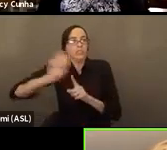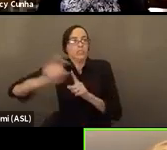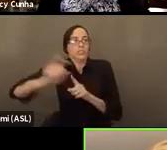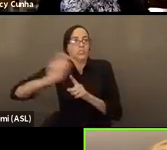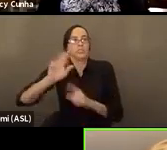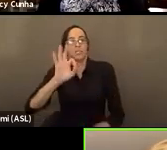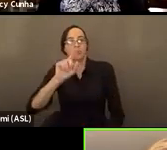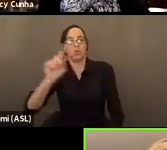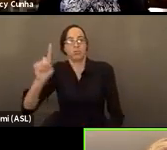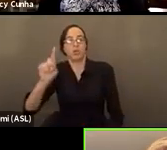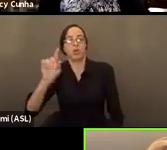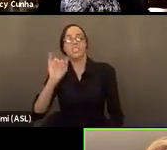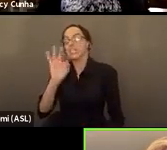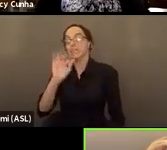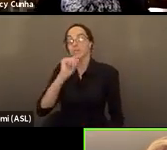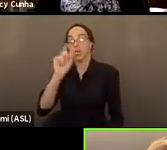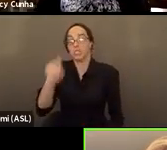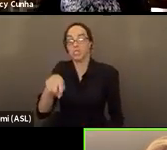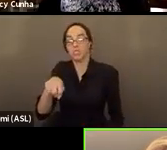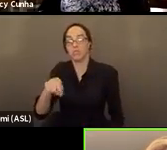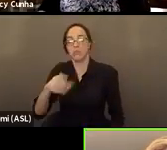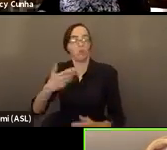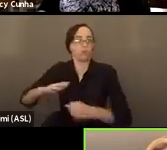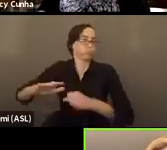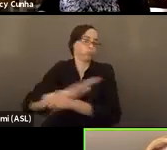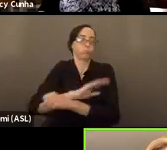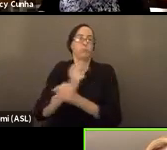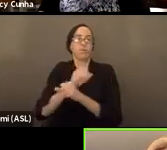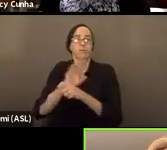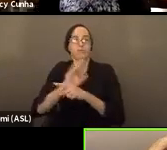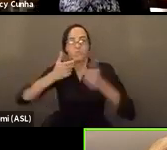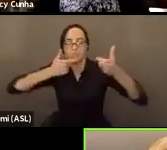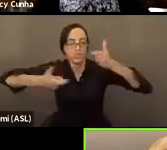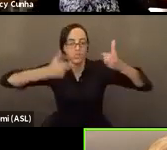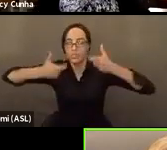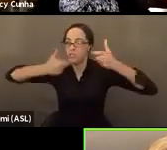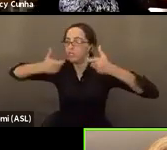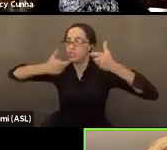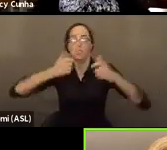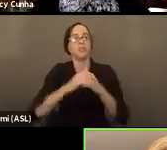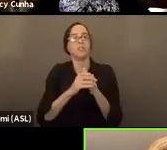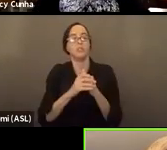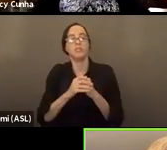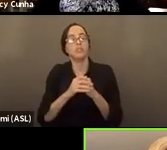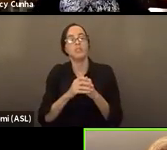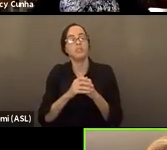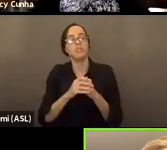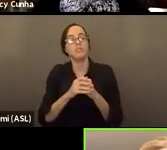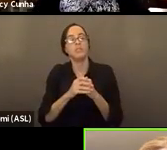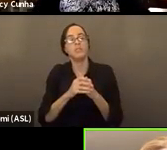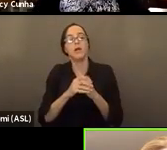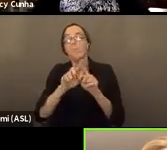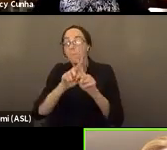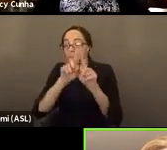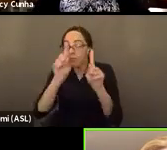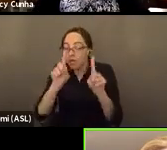necessary if necessary absolutely but we do have another line um that we provide information and